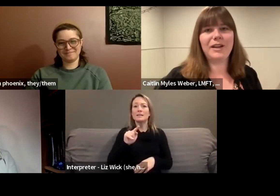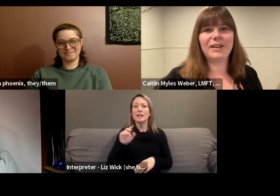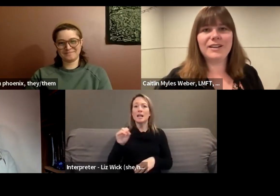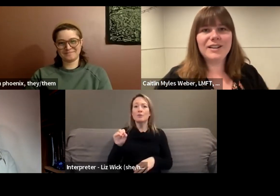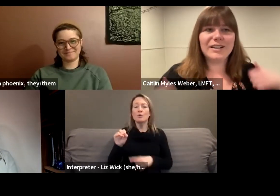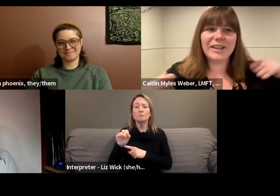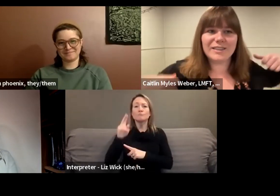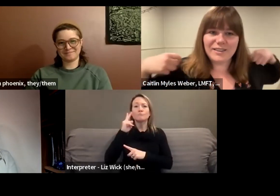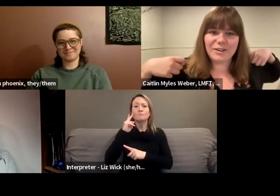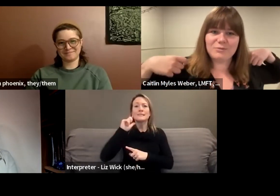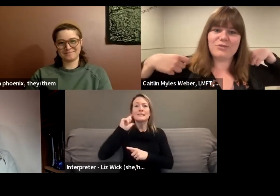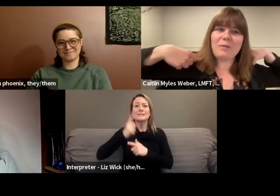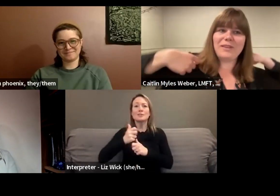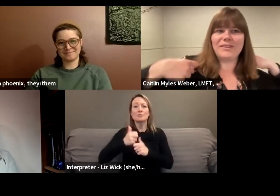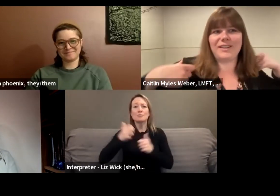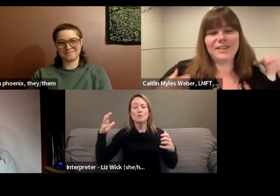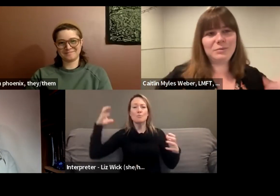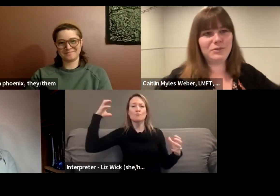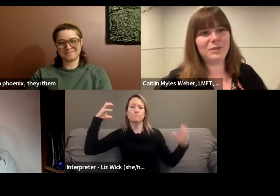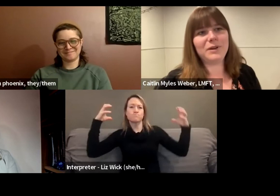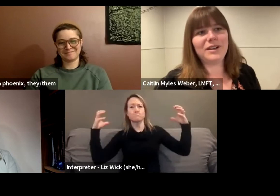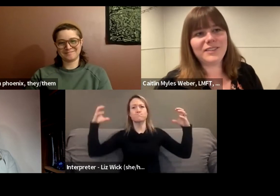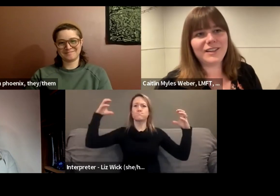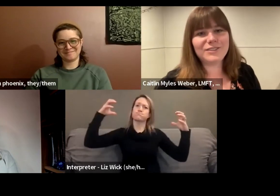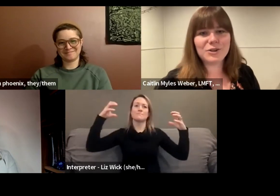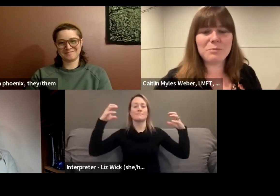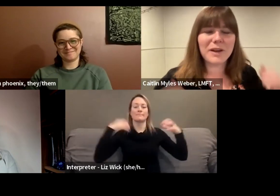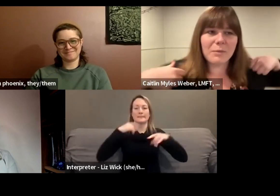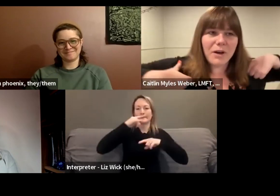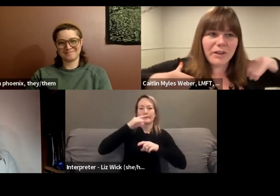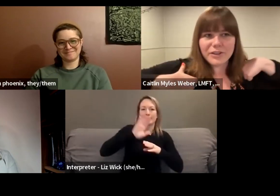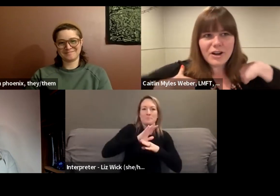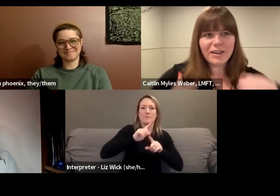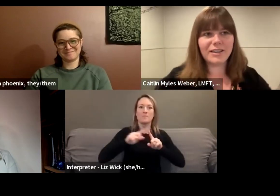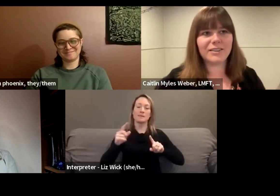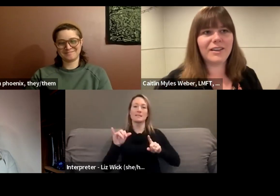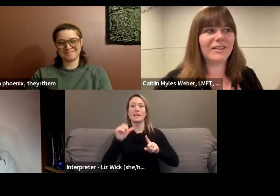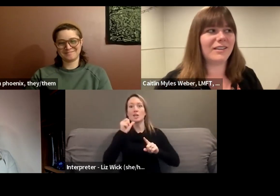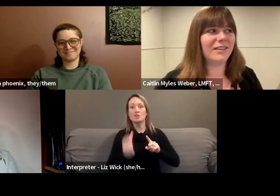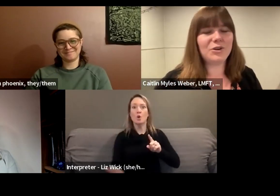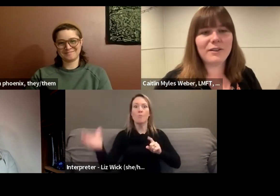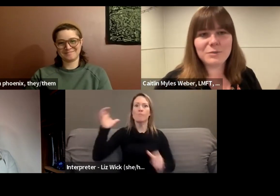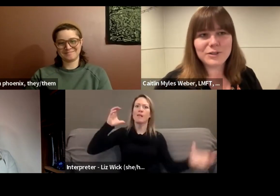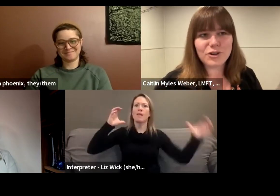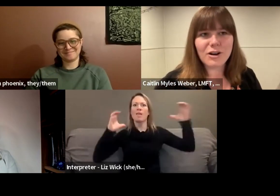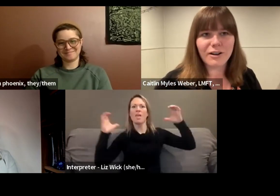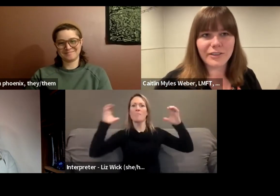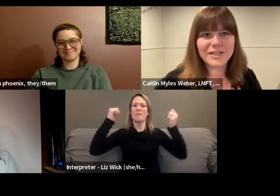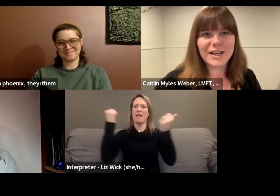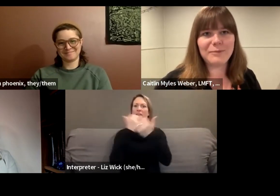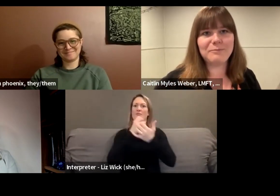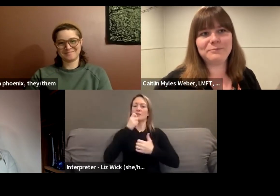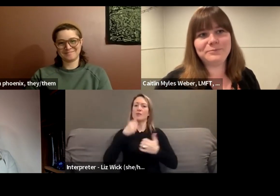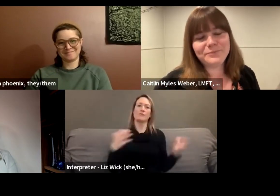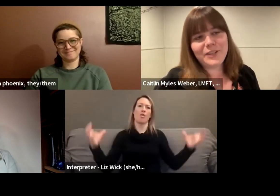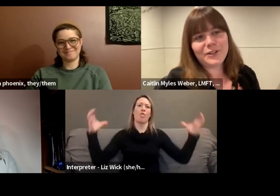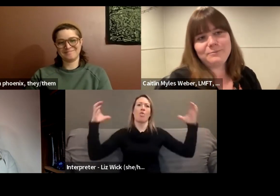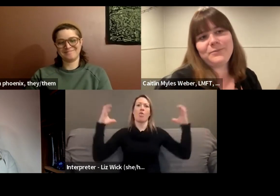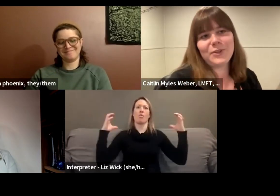I'm like, you know, drop, it's a kids movie, but it's like, don't pick up all the donkeys. Like you don't have to be strong all the time, you know?